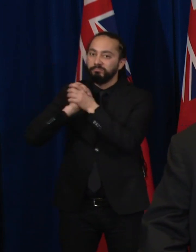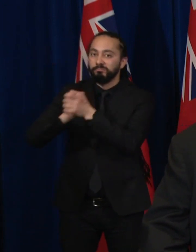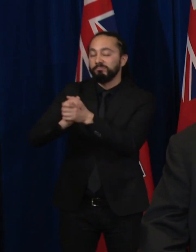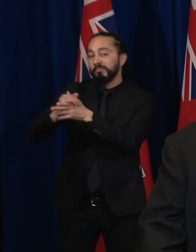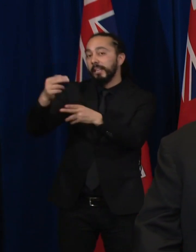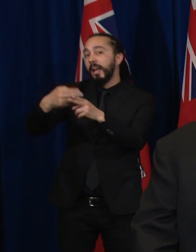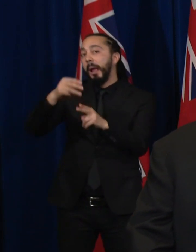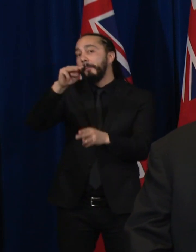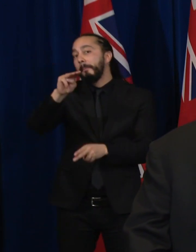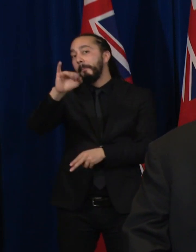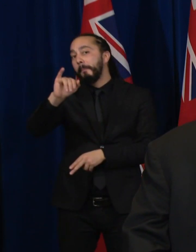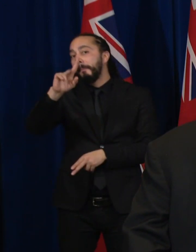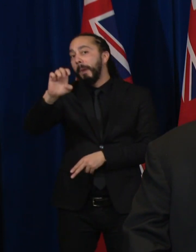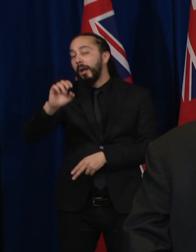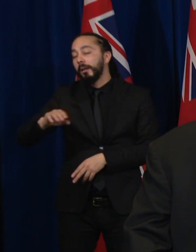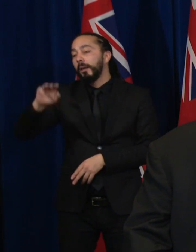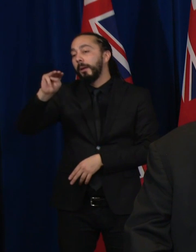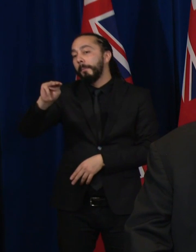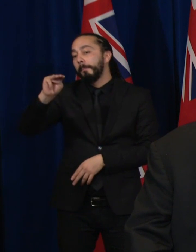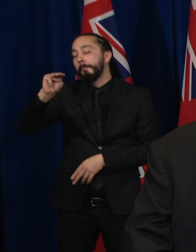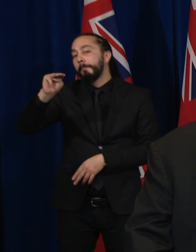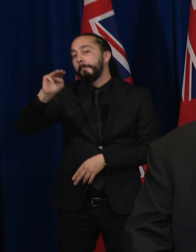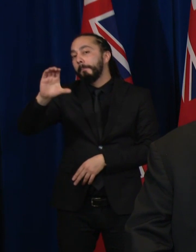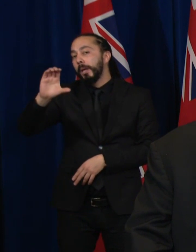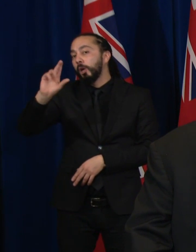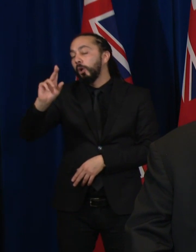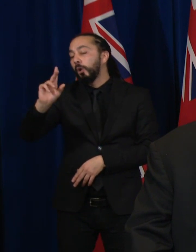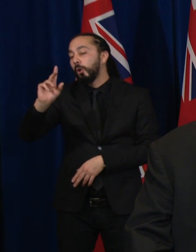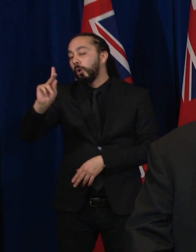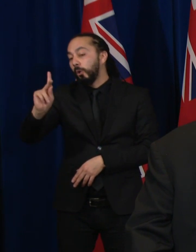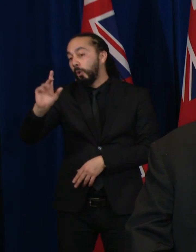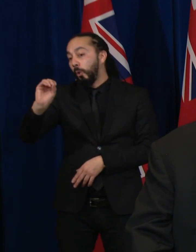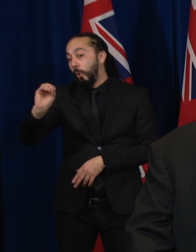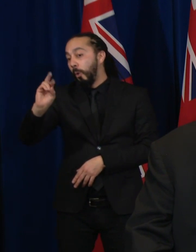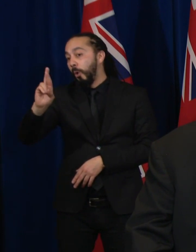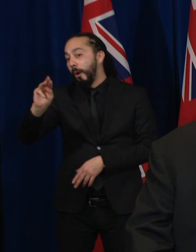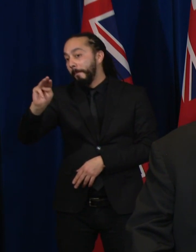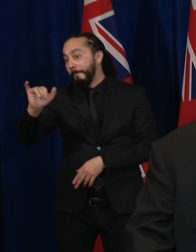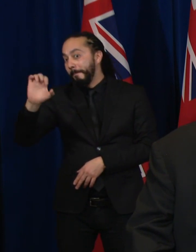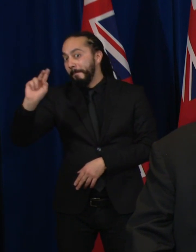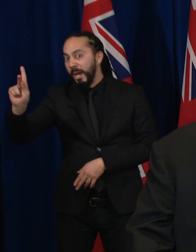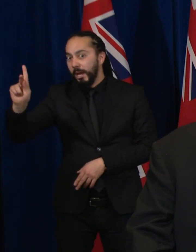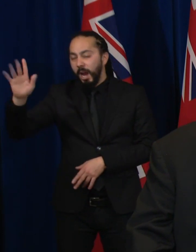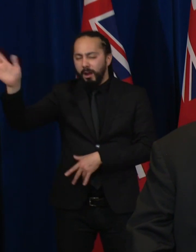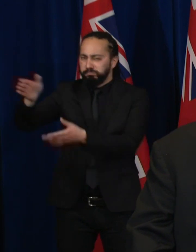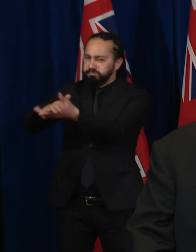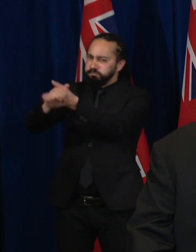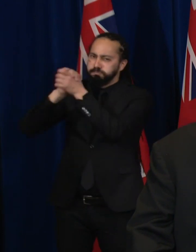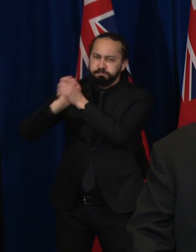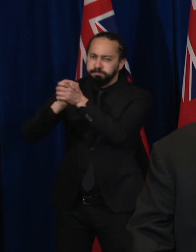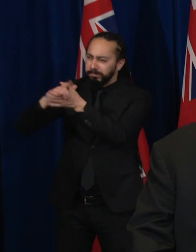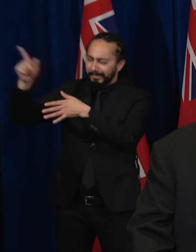doing that. That's absolutely amazing, giving each front-line officer and staff $1,000.